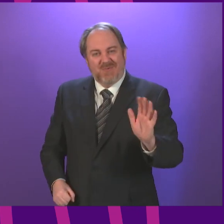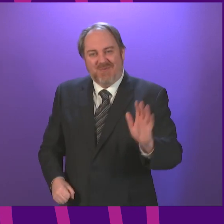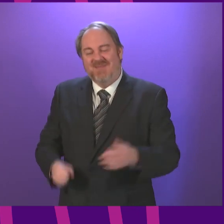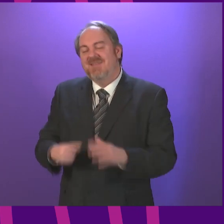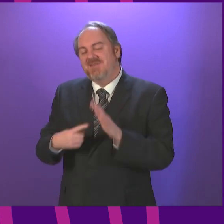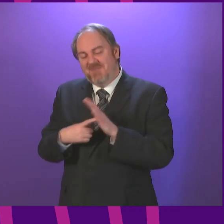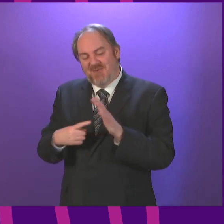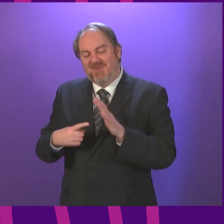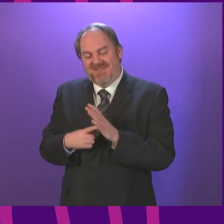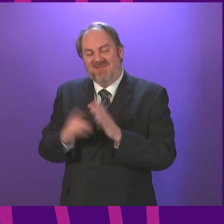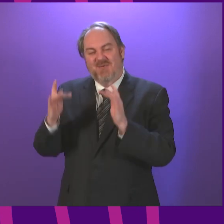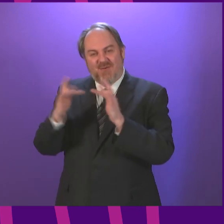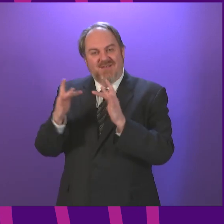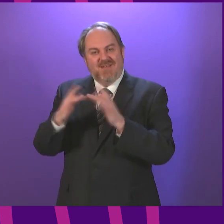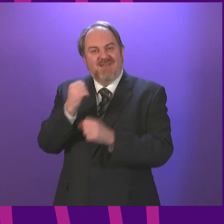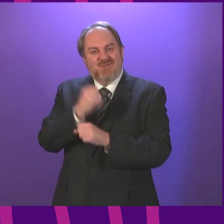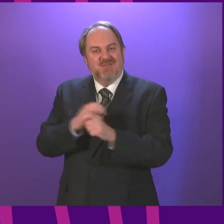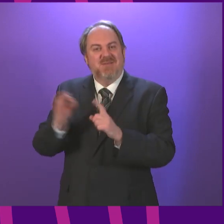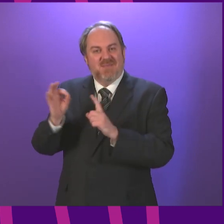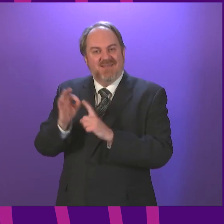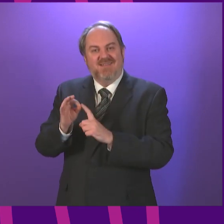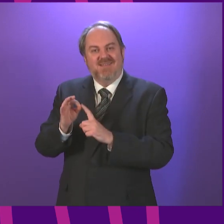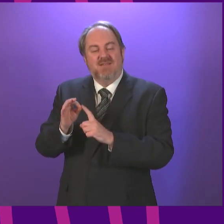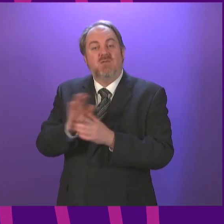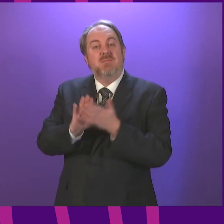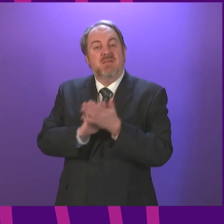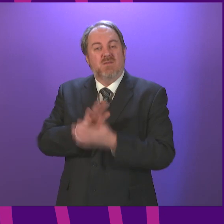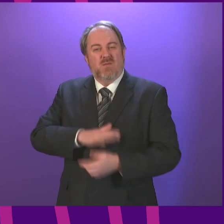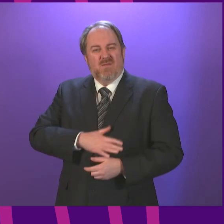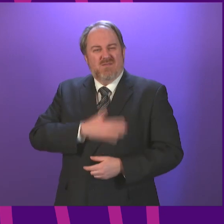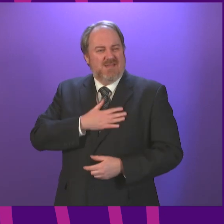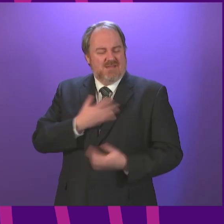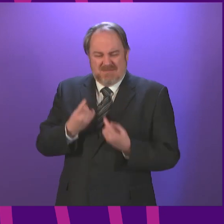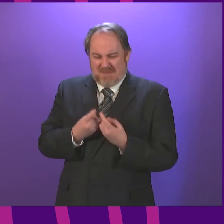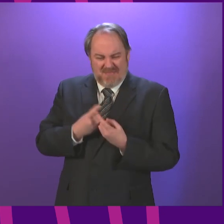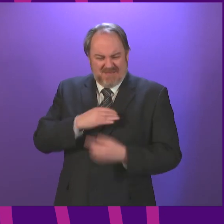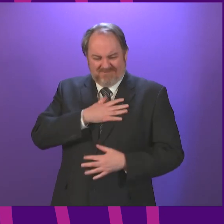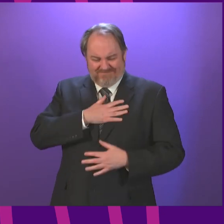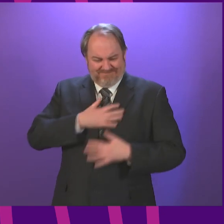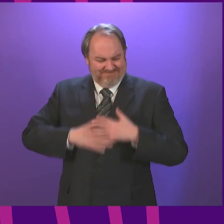their GP would pose. However, people who have symptoms that worry them should come forward.